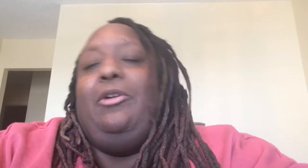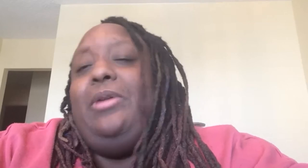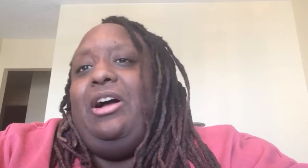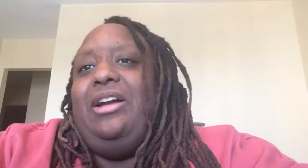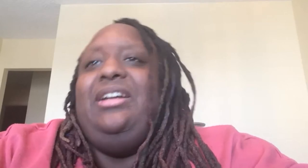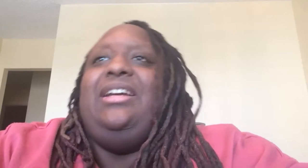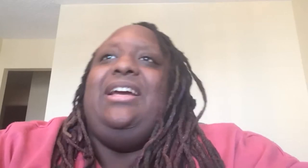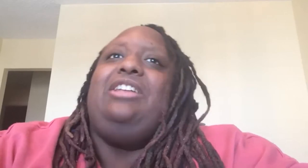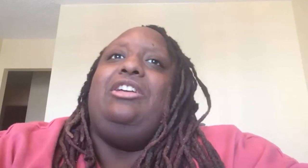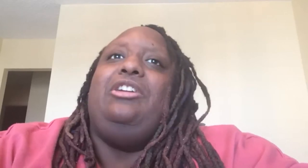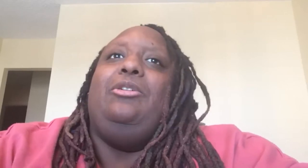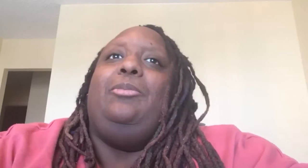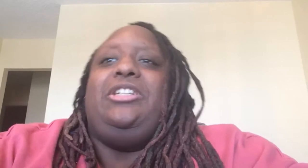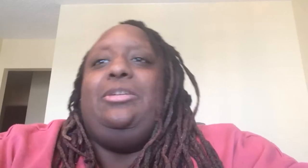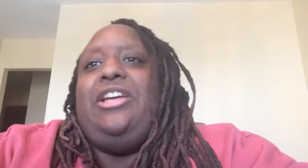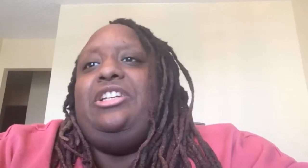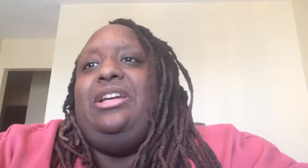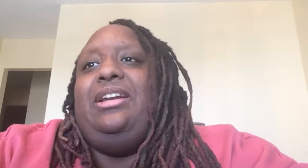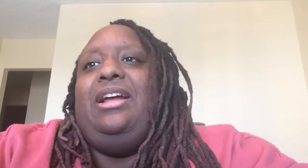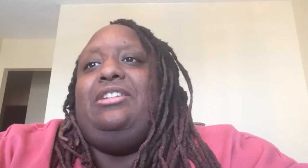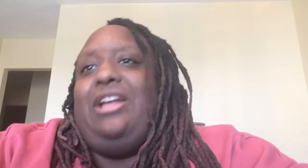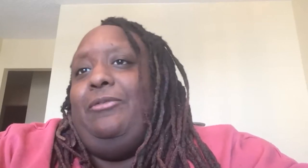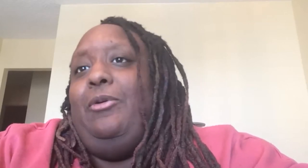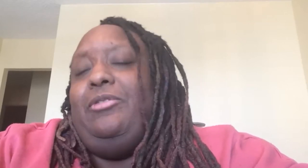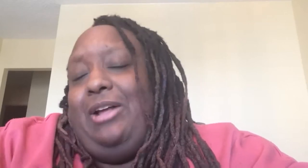It’s also participation in town halls.